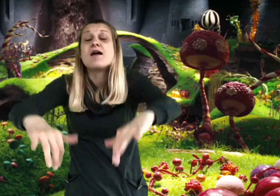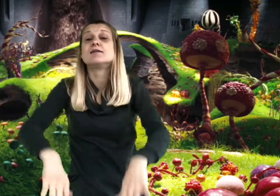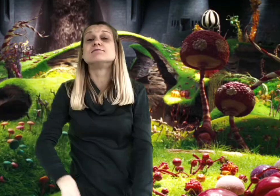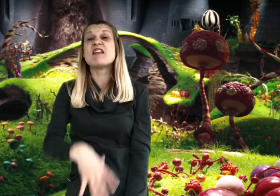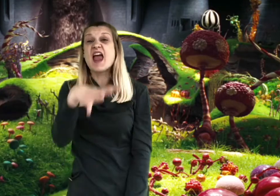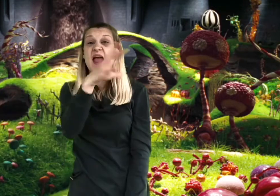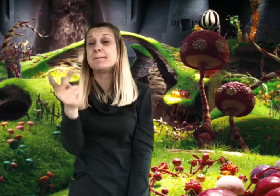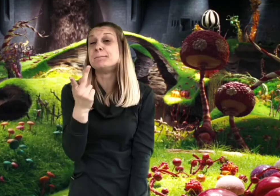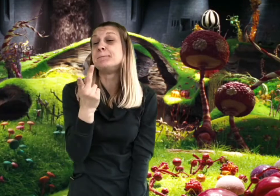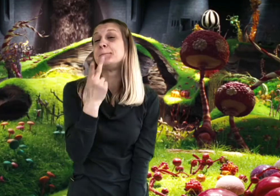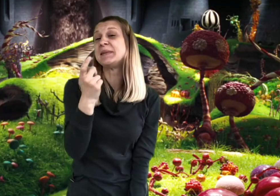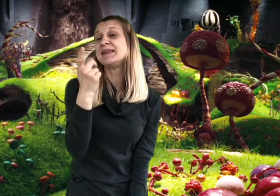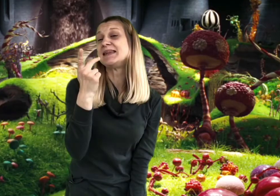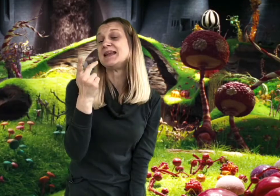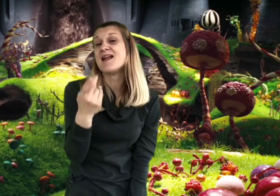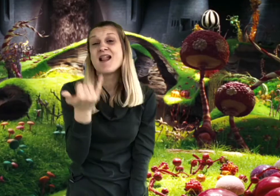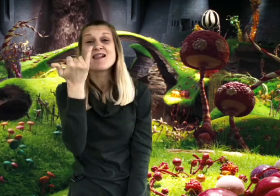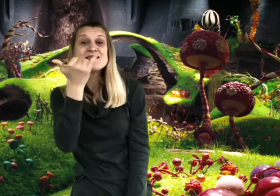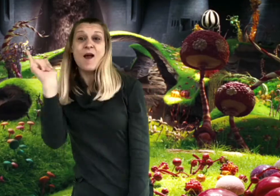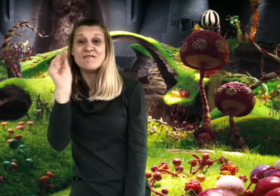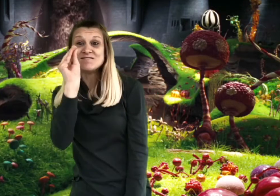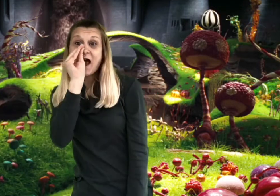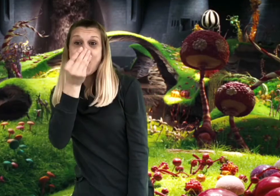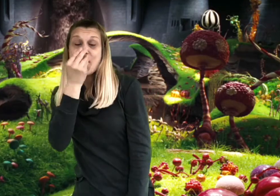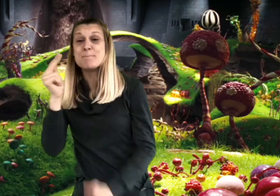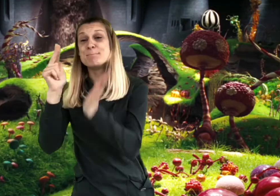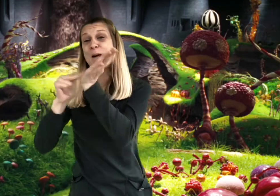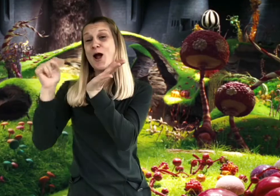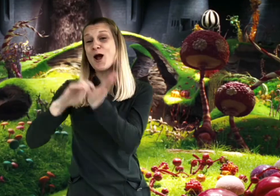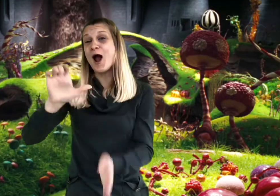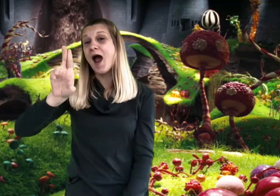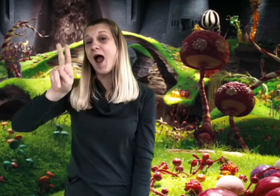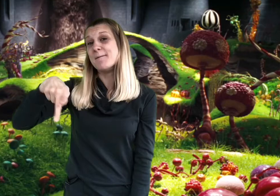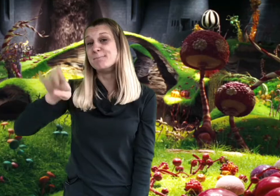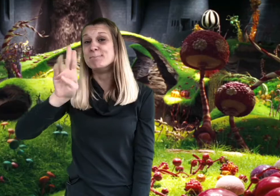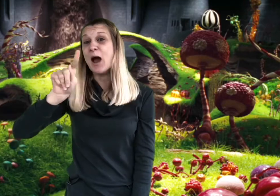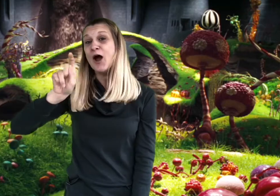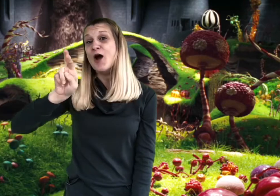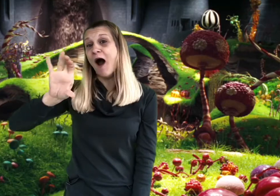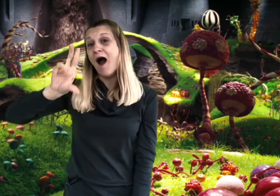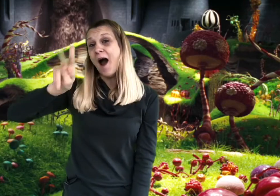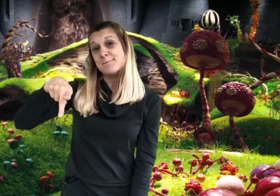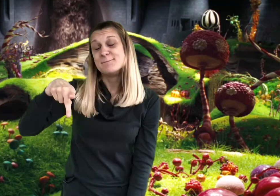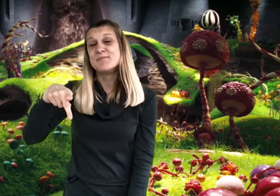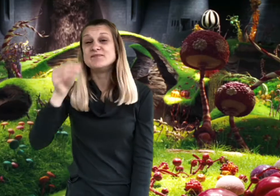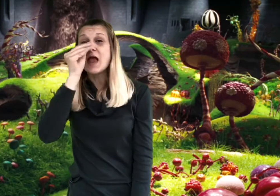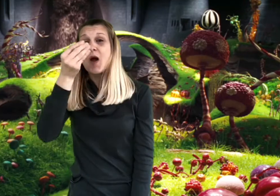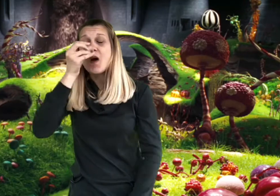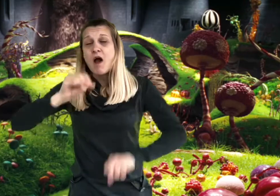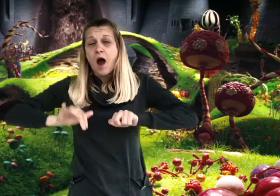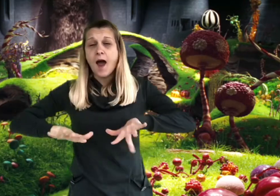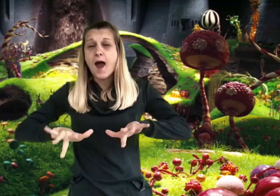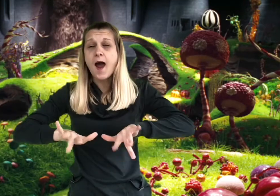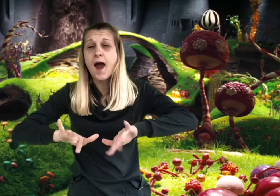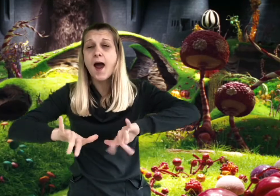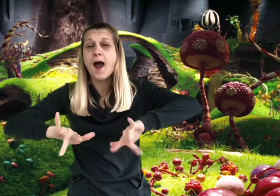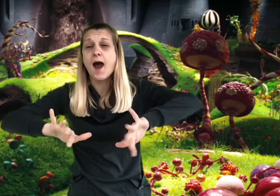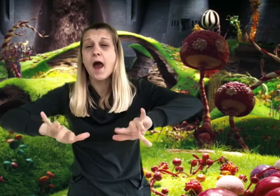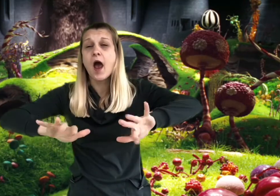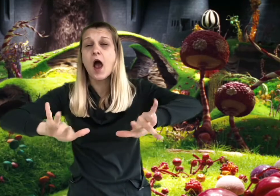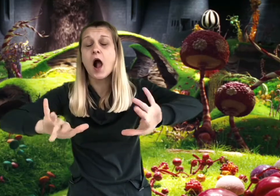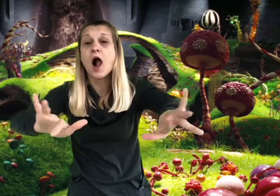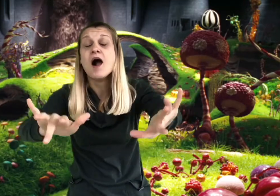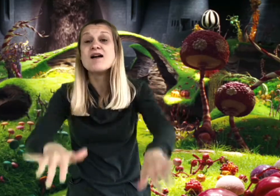and tall clumps of rhododendrons with their pink and red and mauve blossoms. In the meadows there were thousands of buttercups.